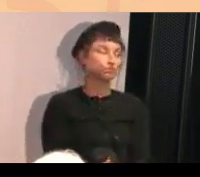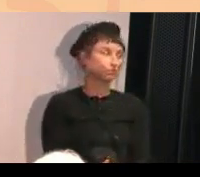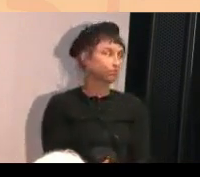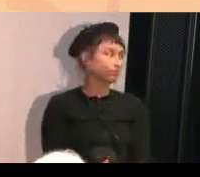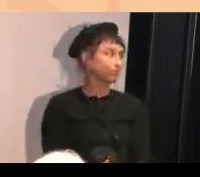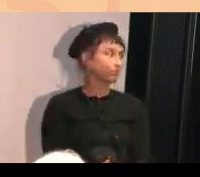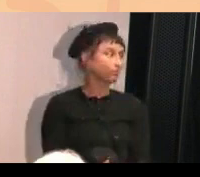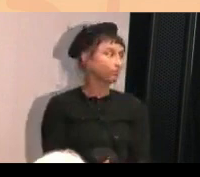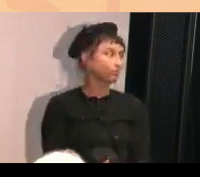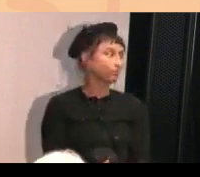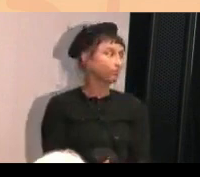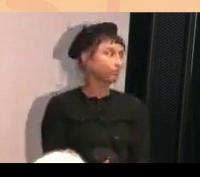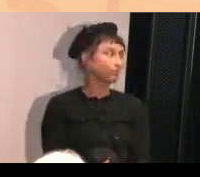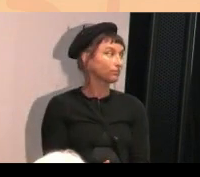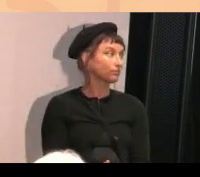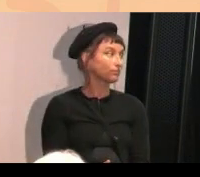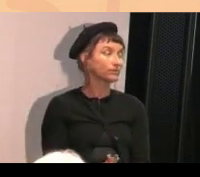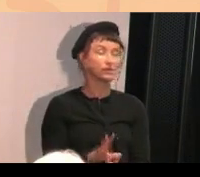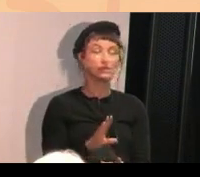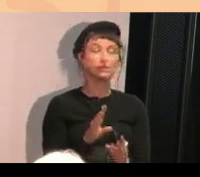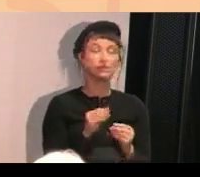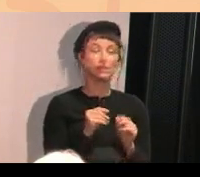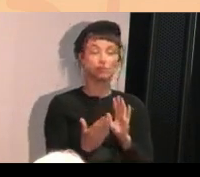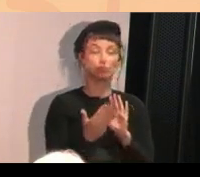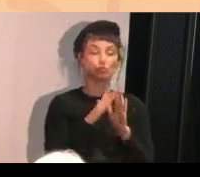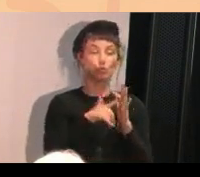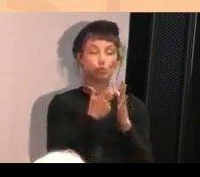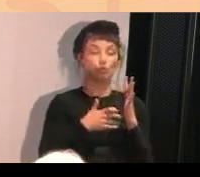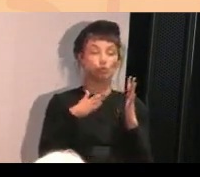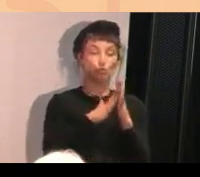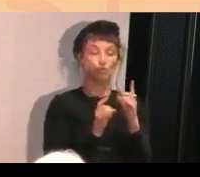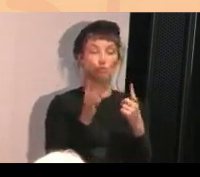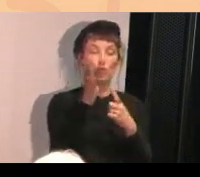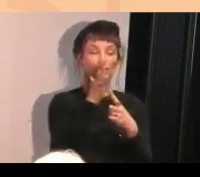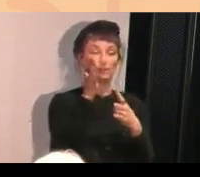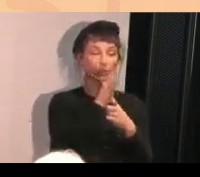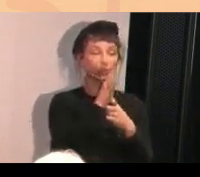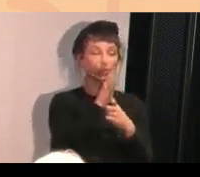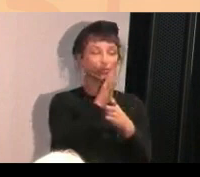some immediate short-term priorities articulated through the consultation included